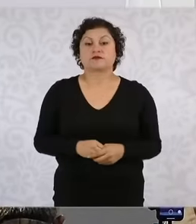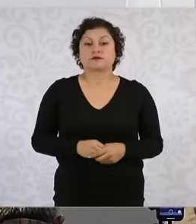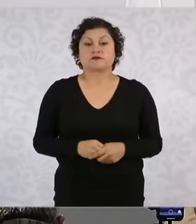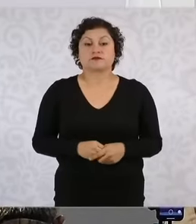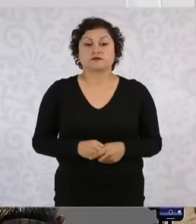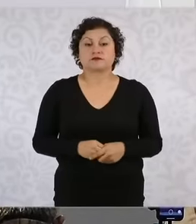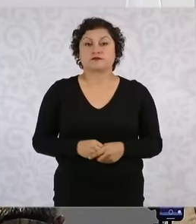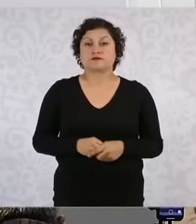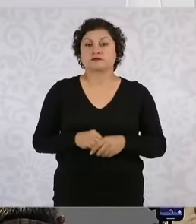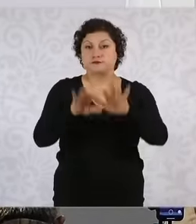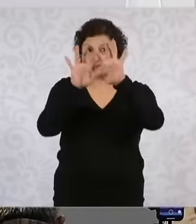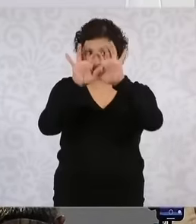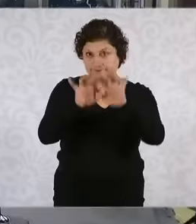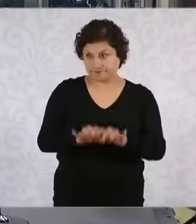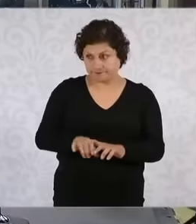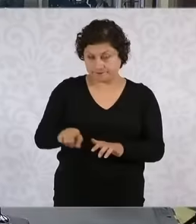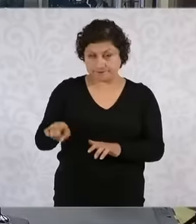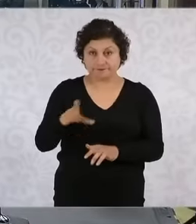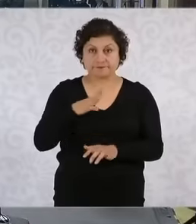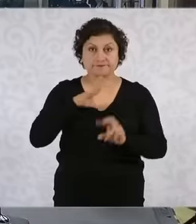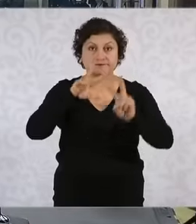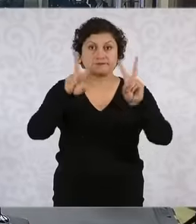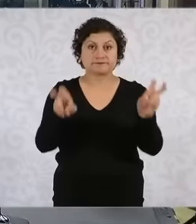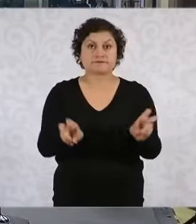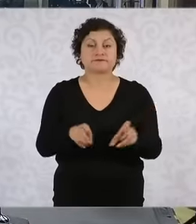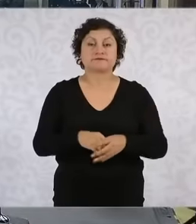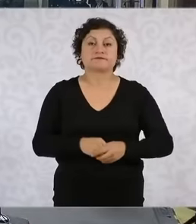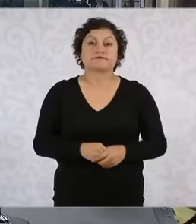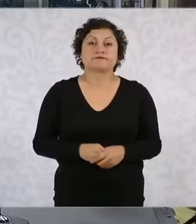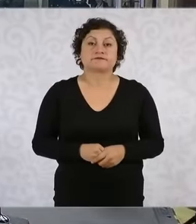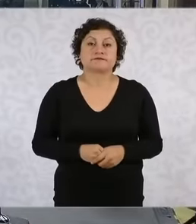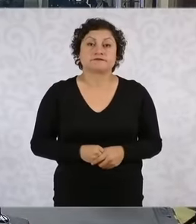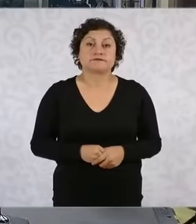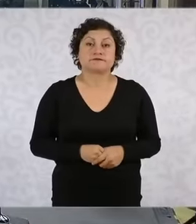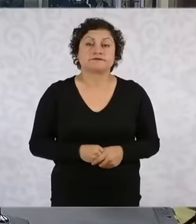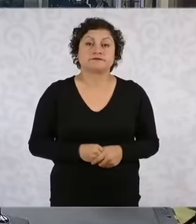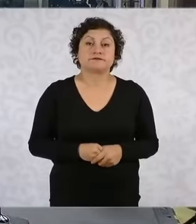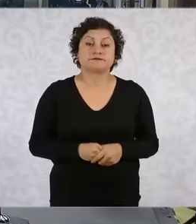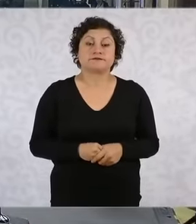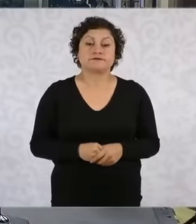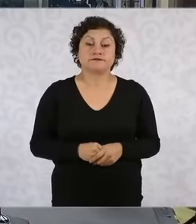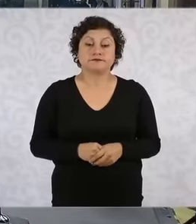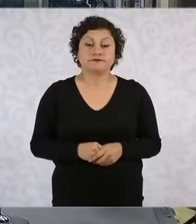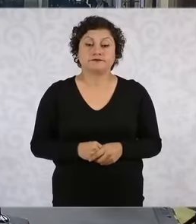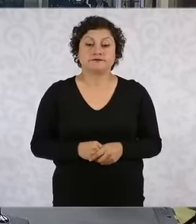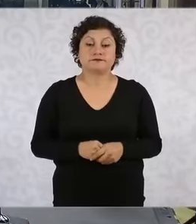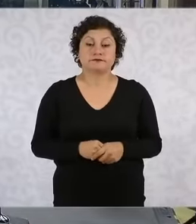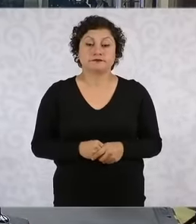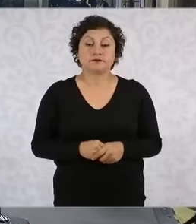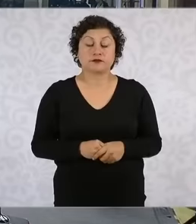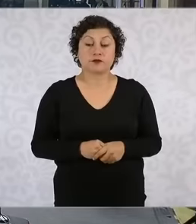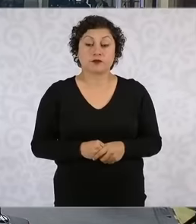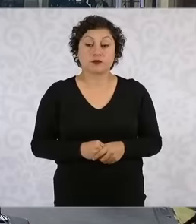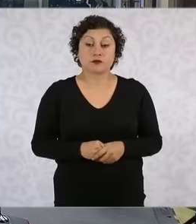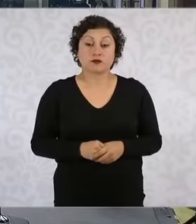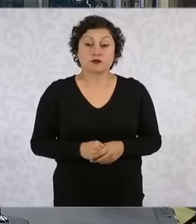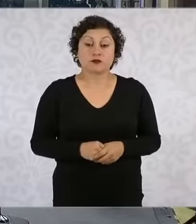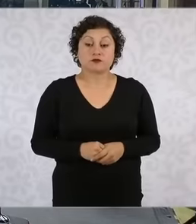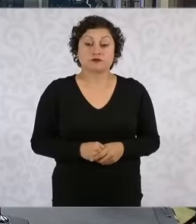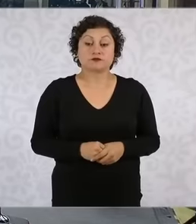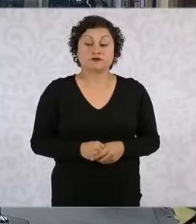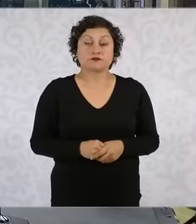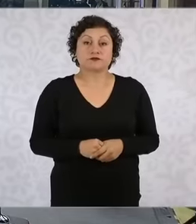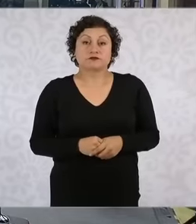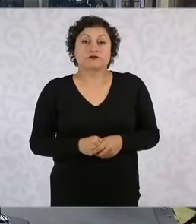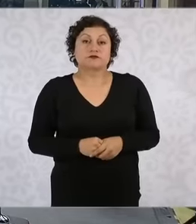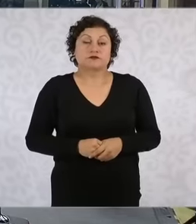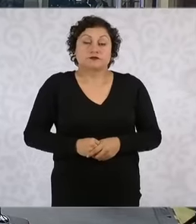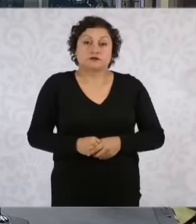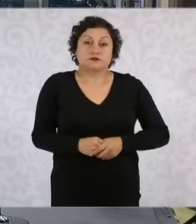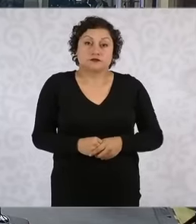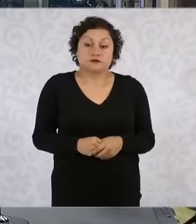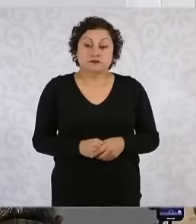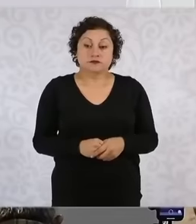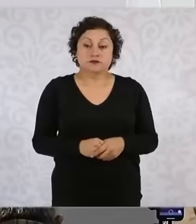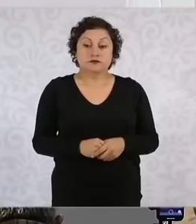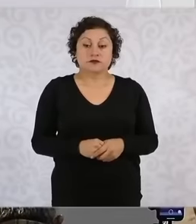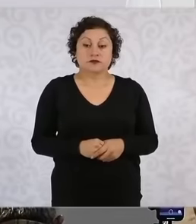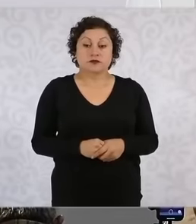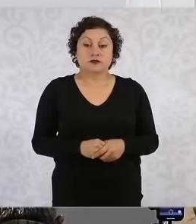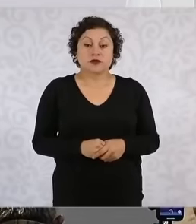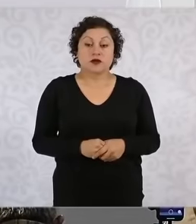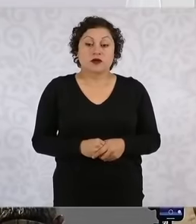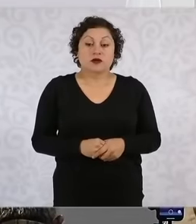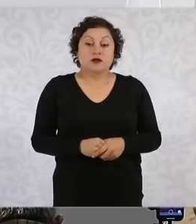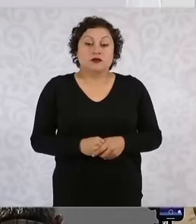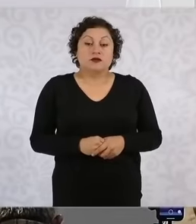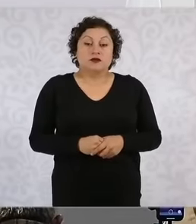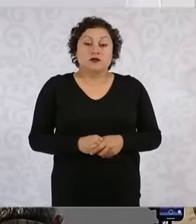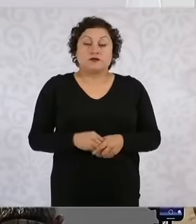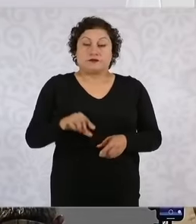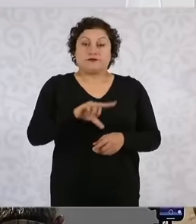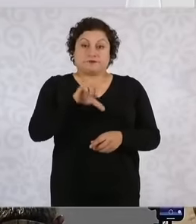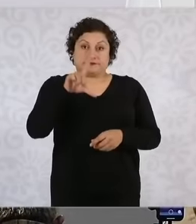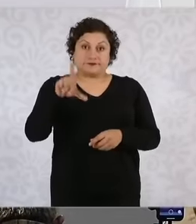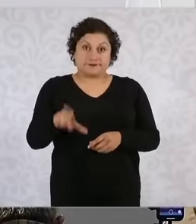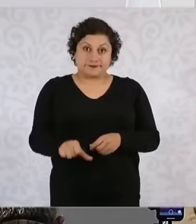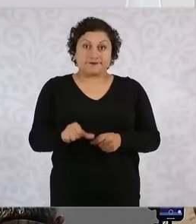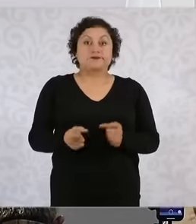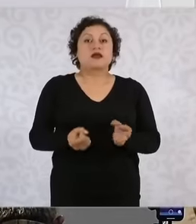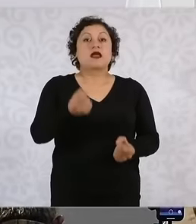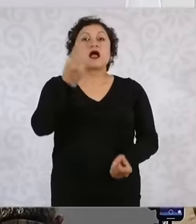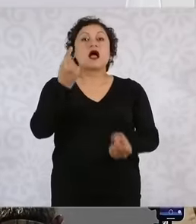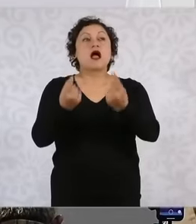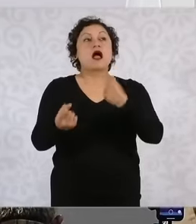wording, well, that's where some people invented that the